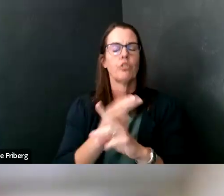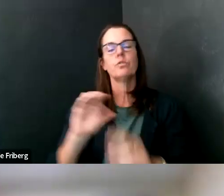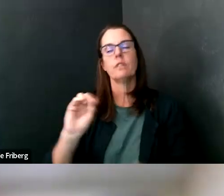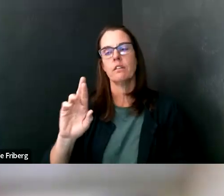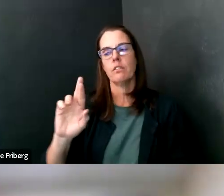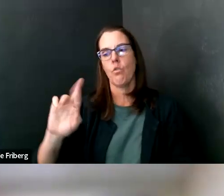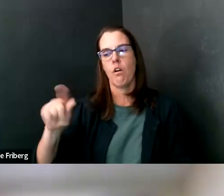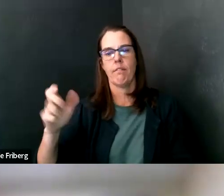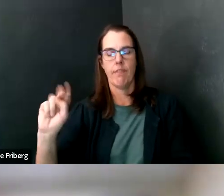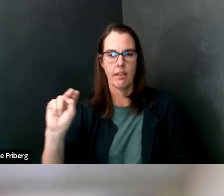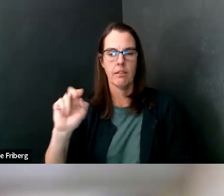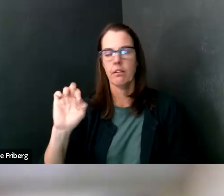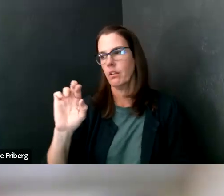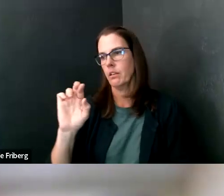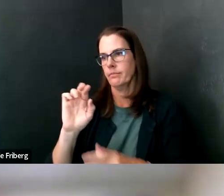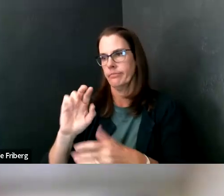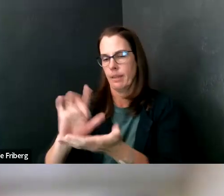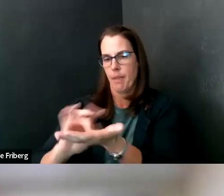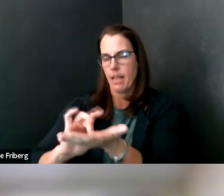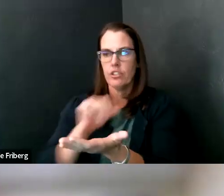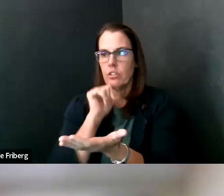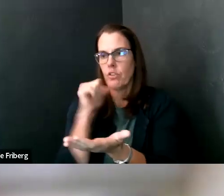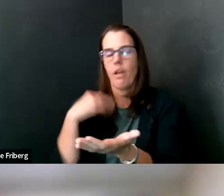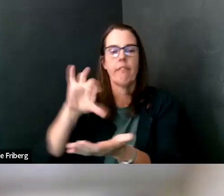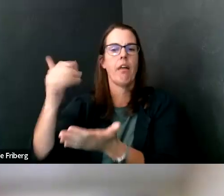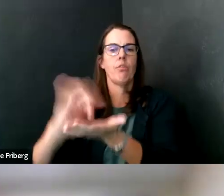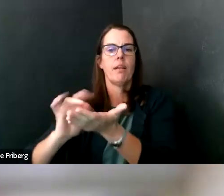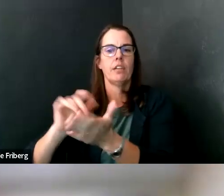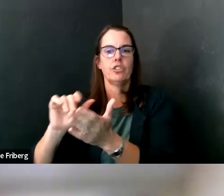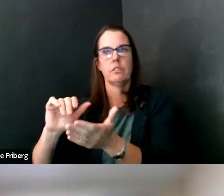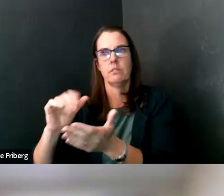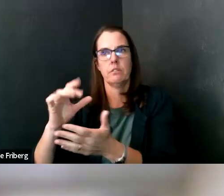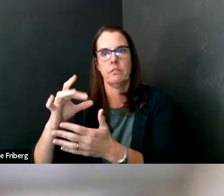have limited or no alternative treatment options. The policies that jeopardize stable access to